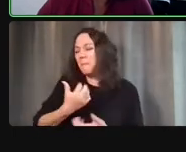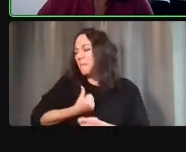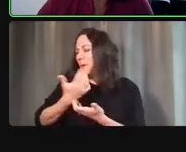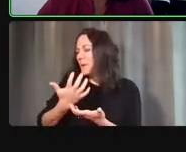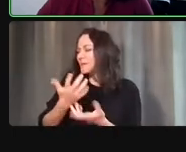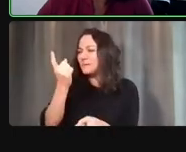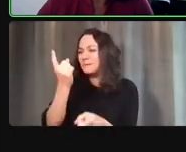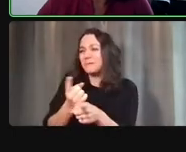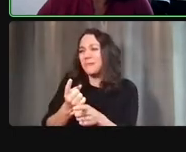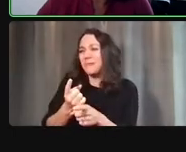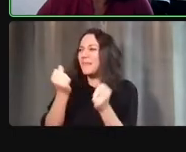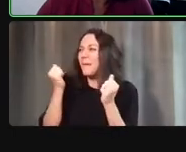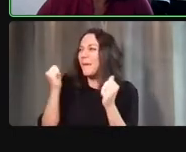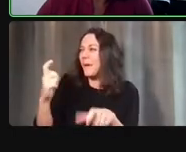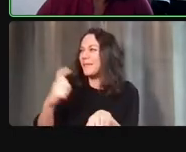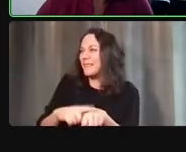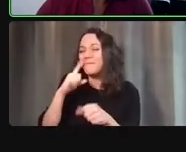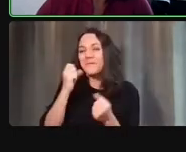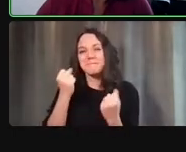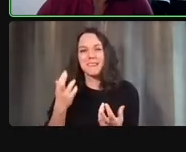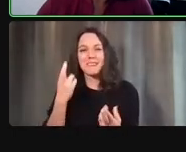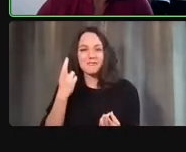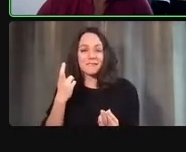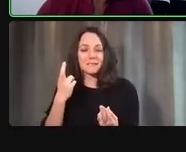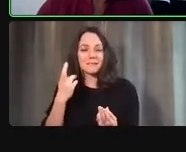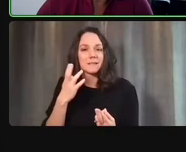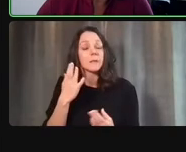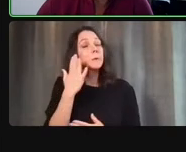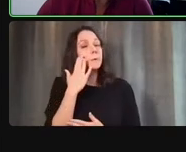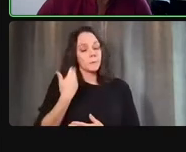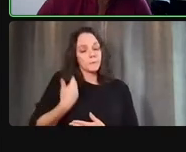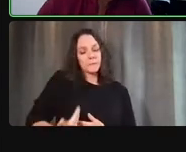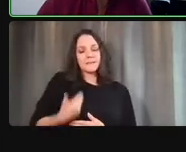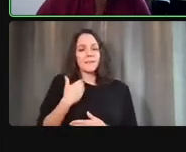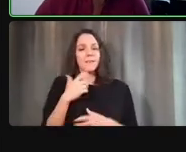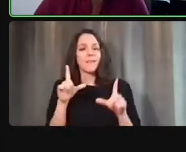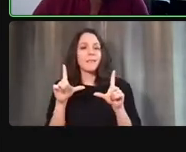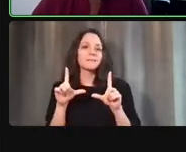And as a licensed clinical social worker, I've used the narrative form of writing.